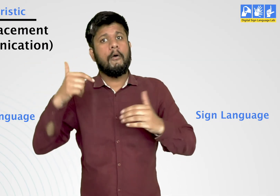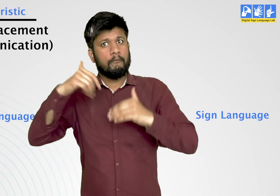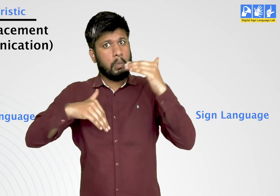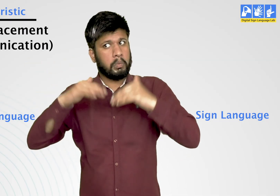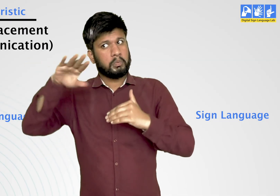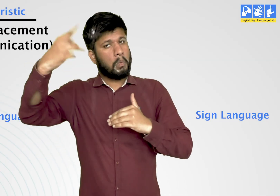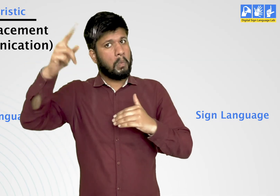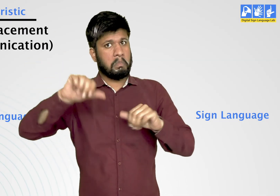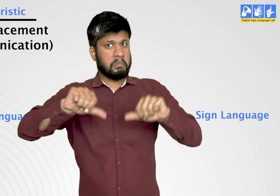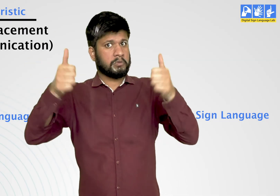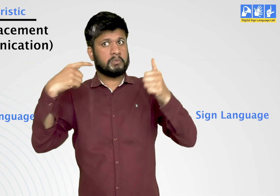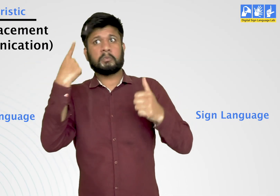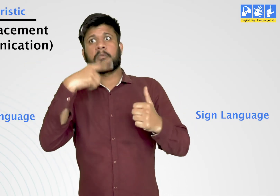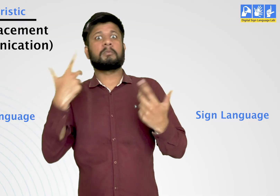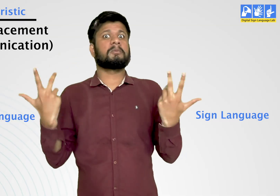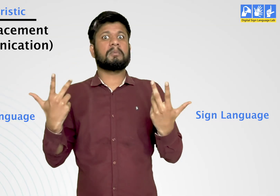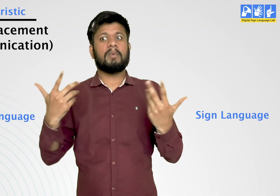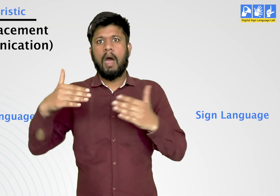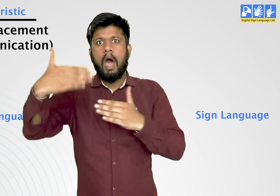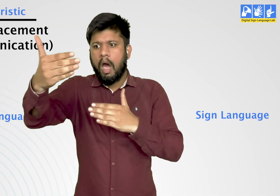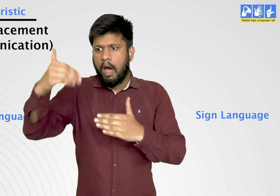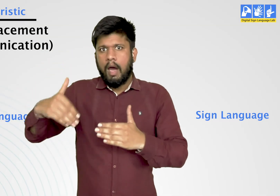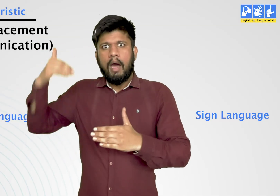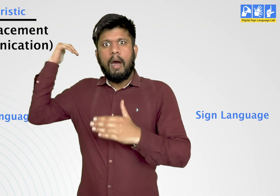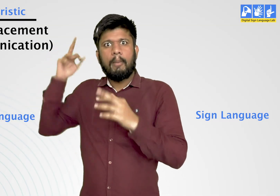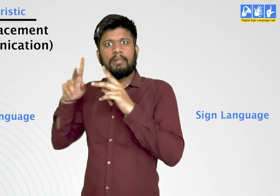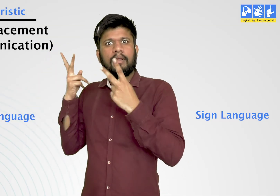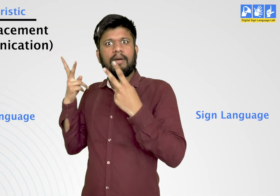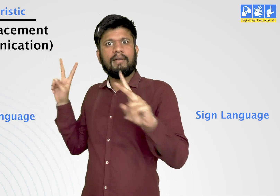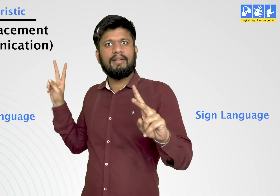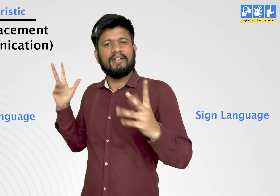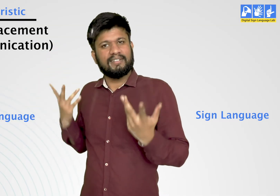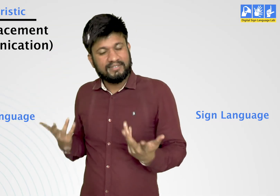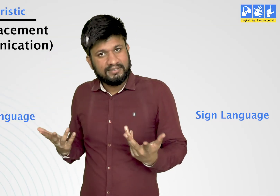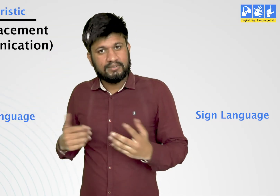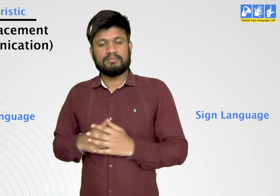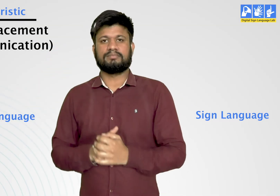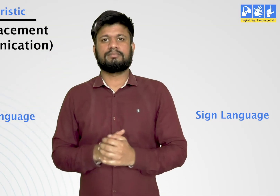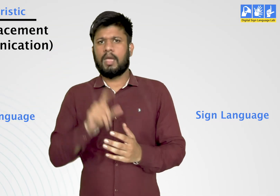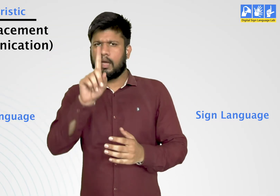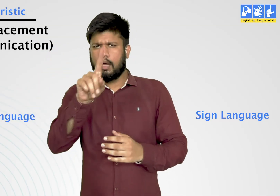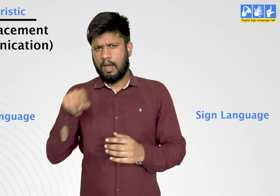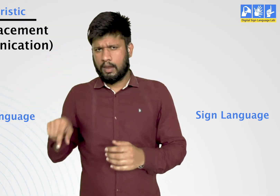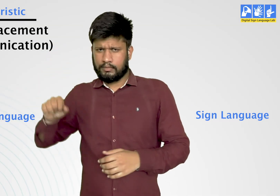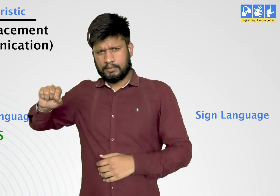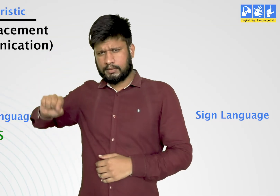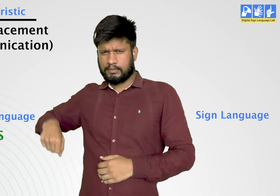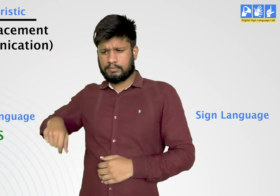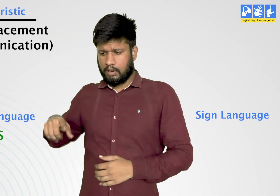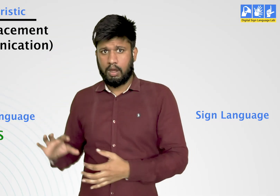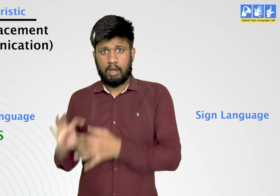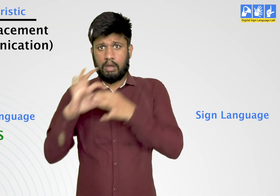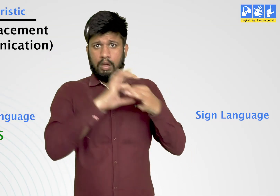or discuss or talk about the future for example regarding election result prediction. Through language, one can talk about the present, past & future; or real & imaginary things.